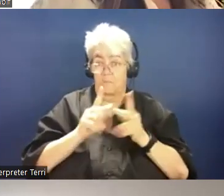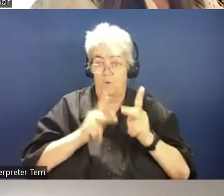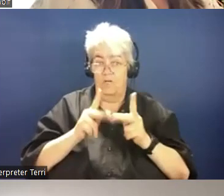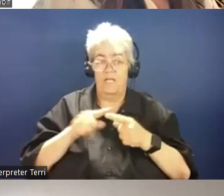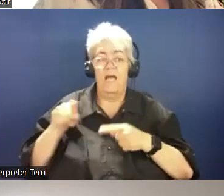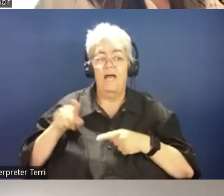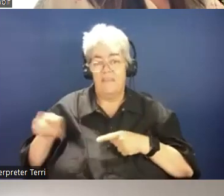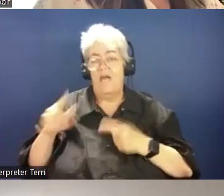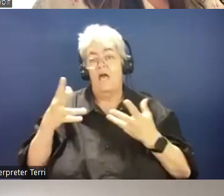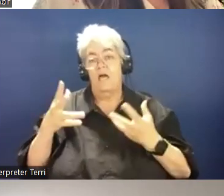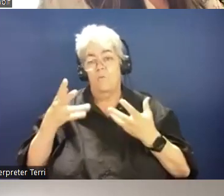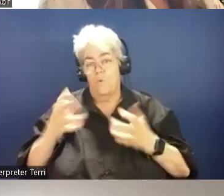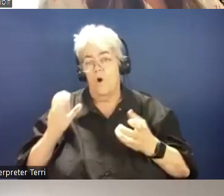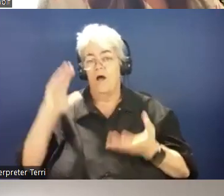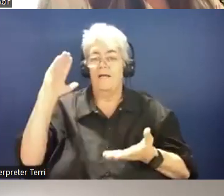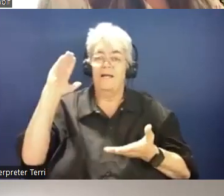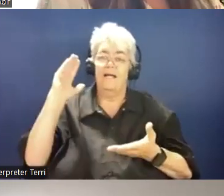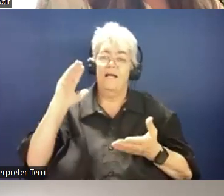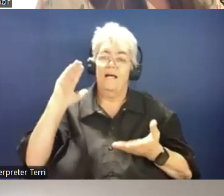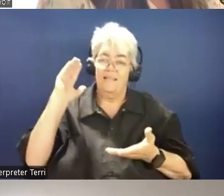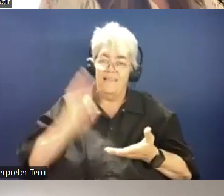protections and places to strengthen ERPO that